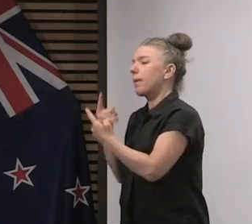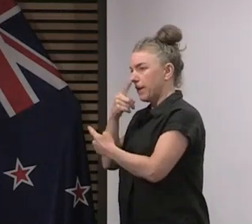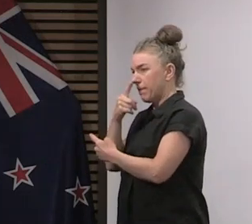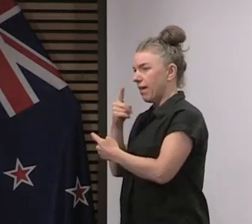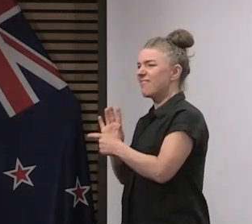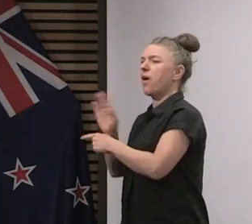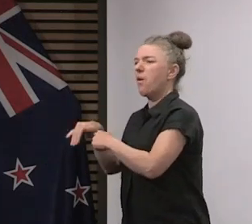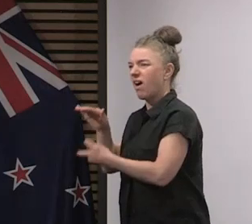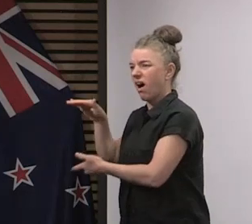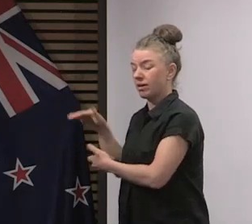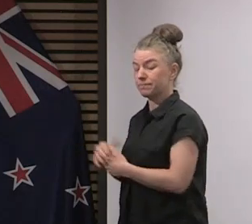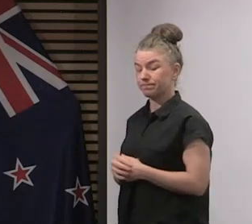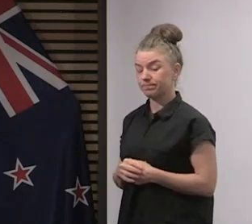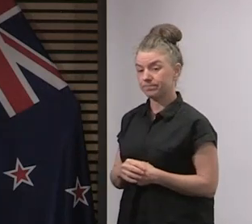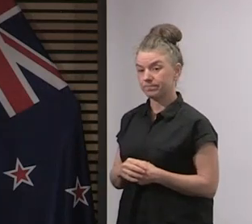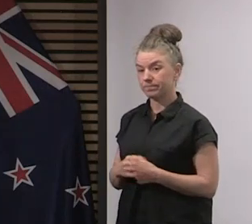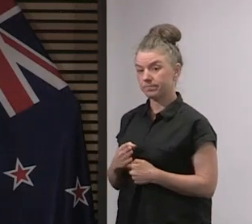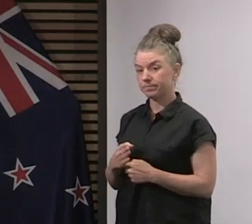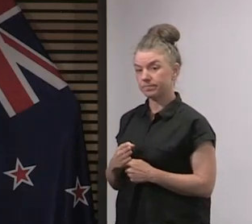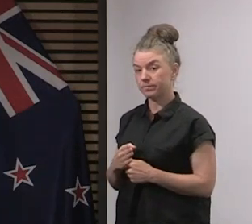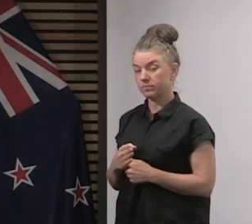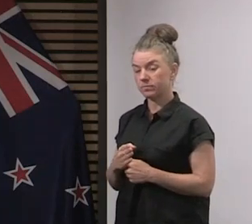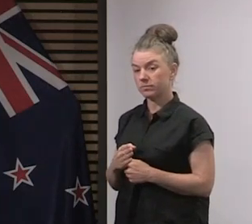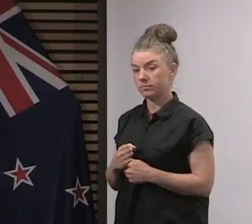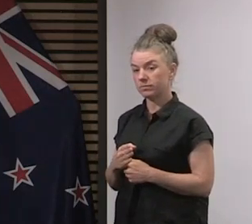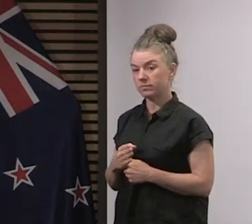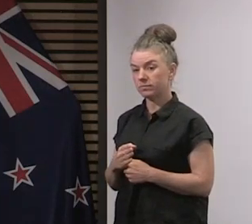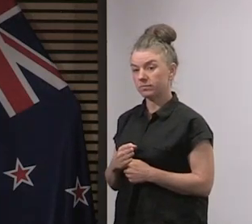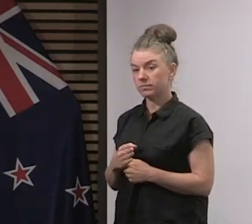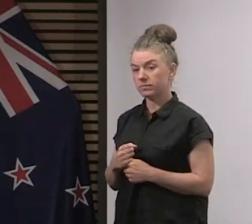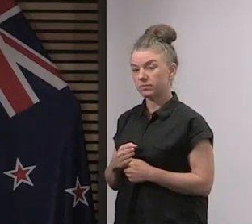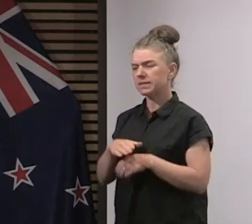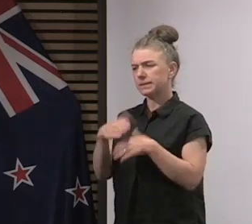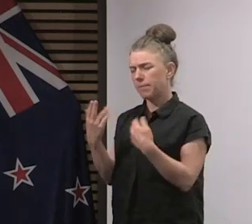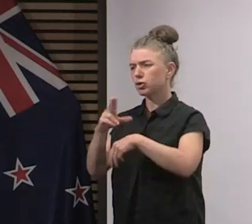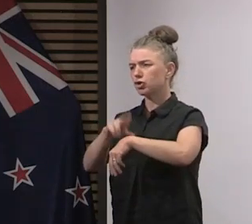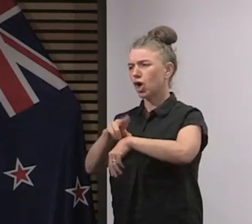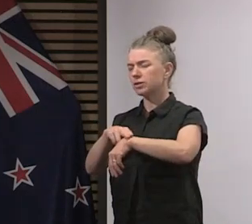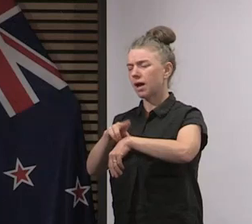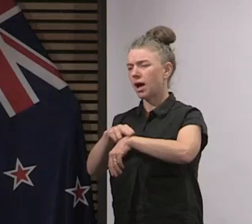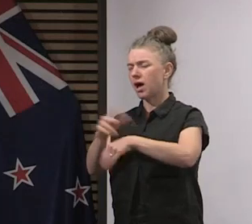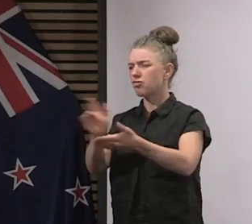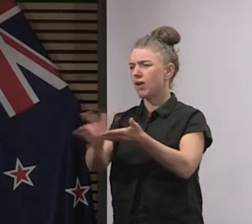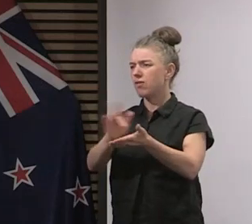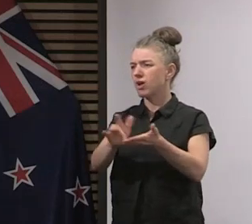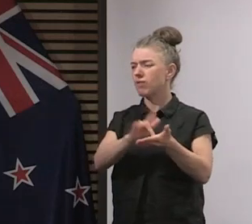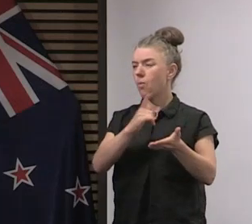respiratory illnesses, our front-line workers and there will be plenty of vaccine available for other New Zealanders who want a flu